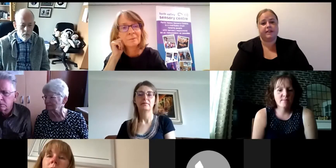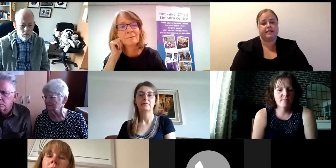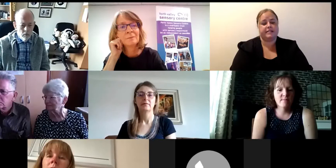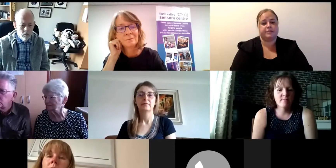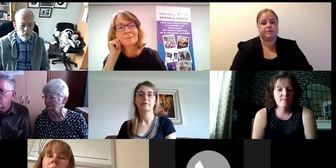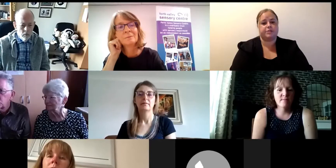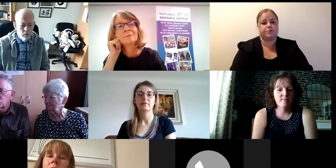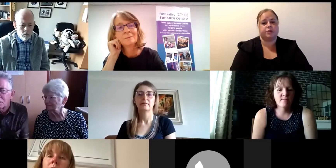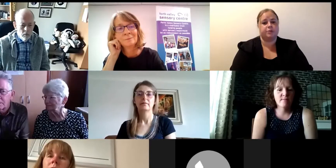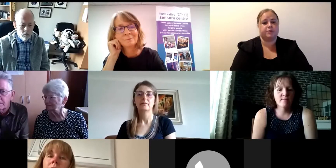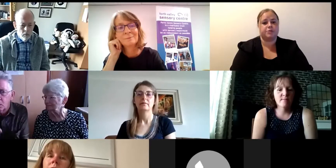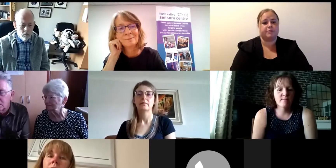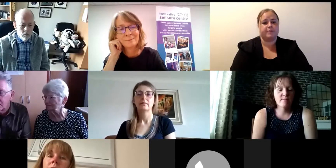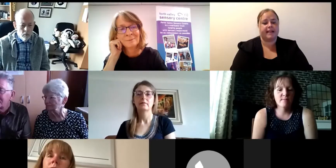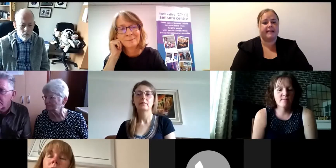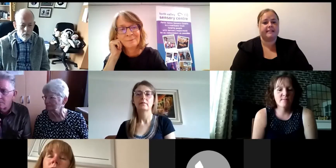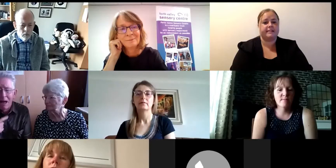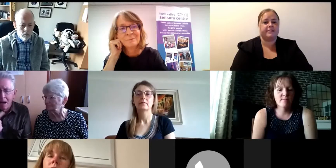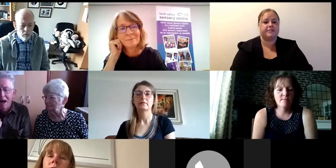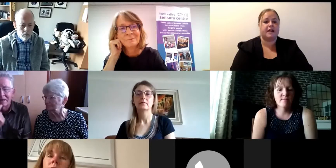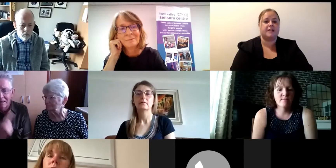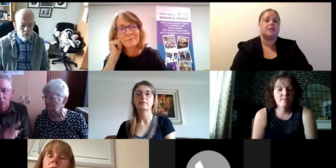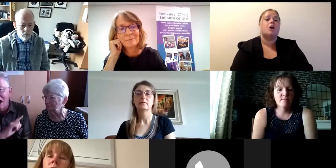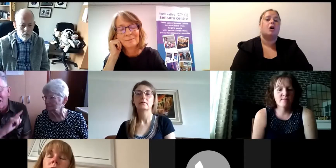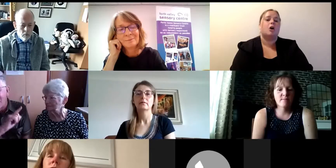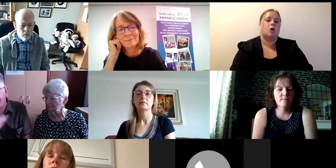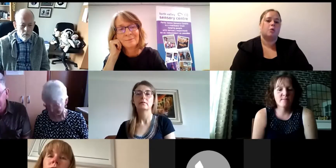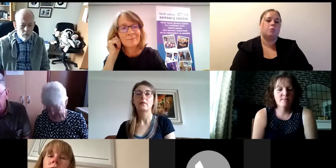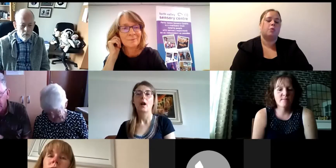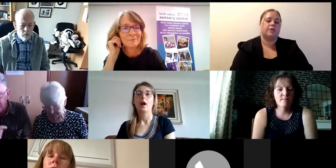not have any idea what's going on it would go over my head